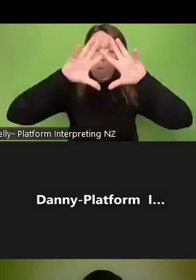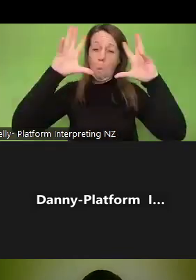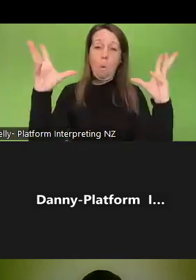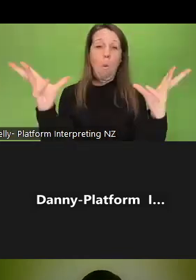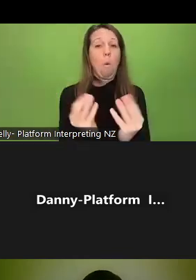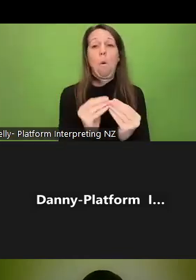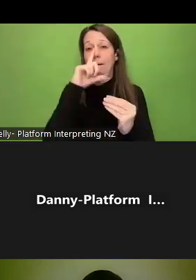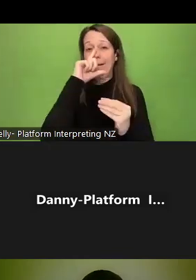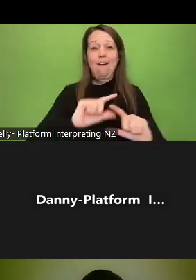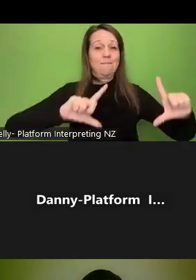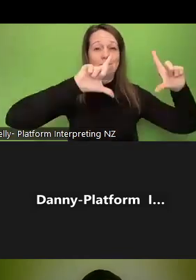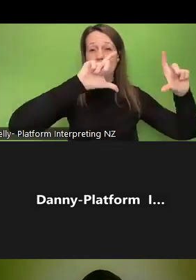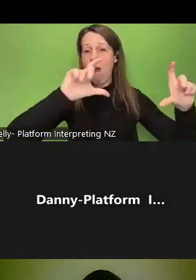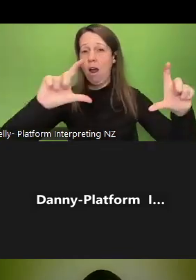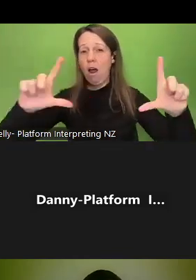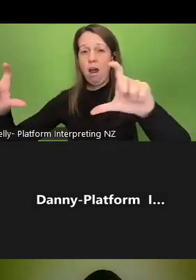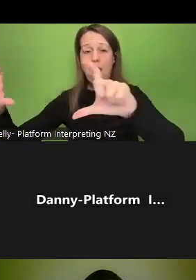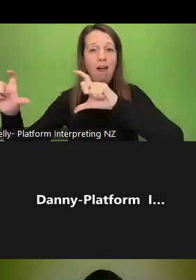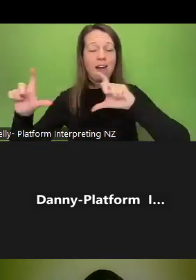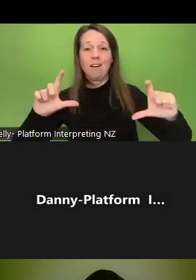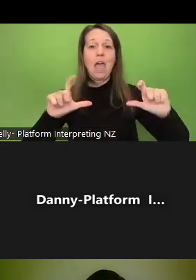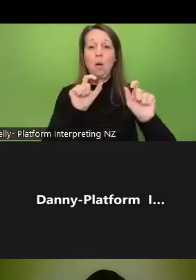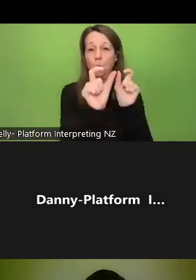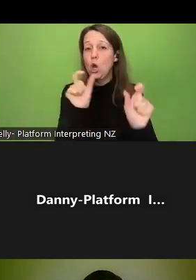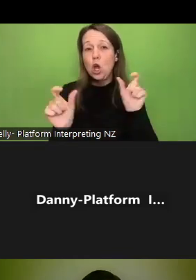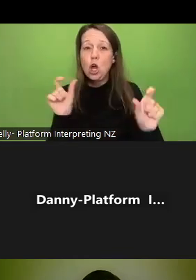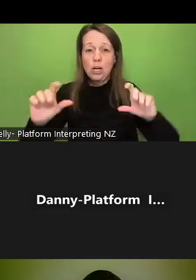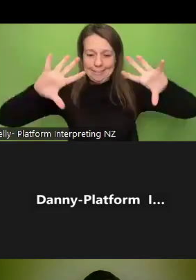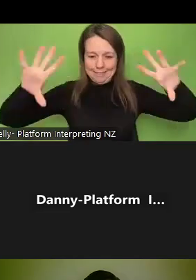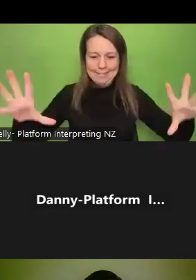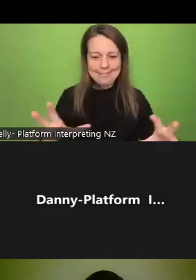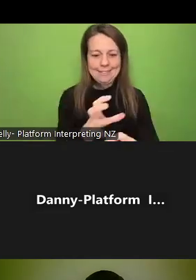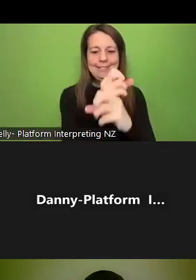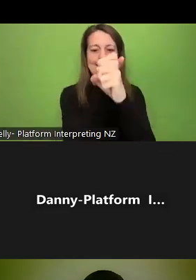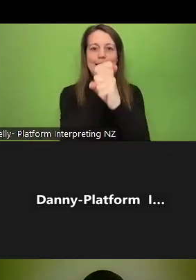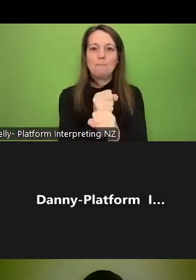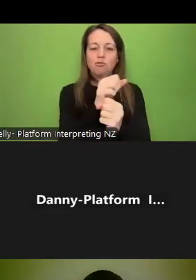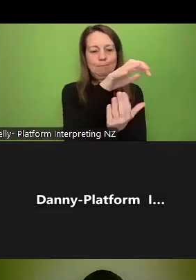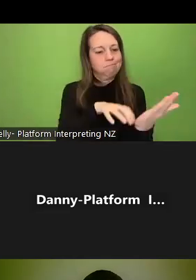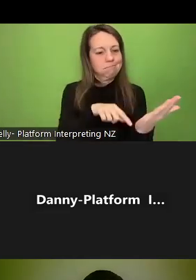words and with images, so that people who would like to know exactly what they're going in for,